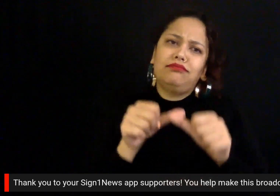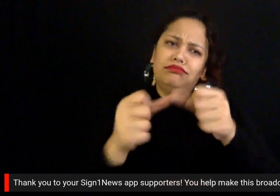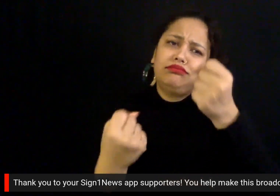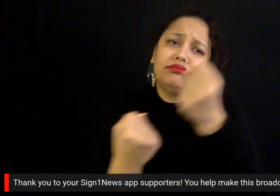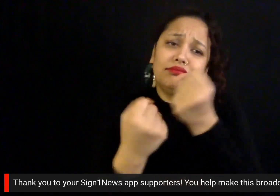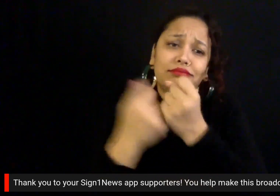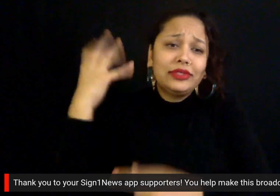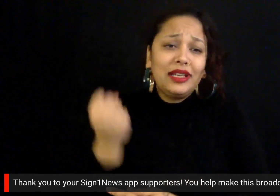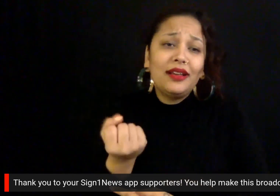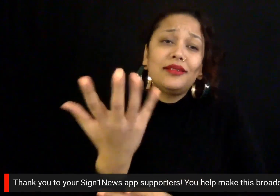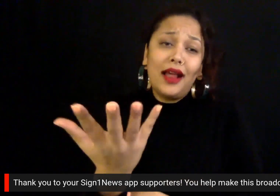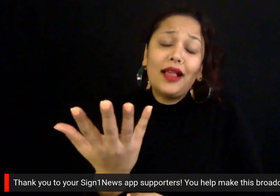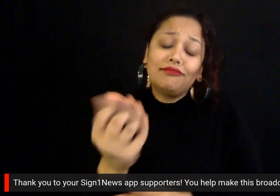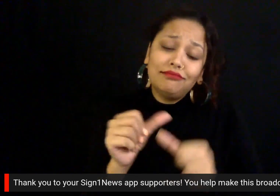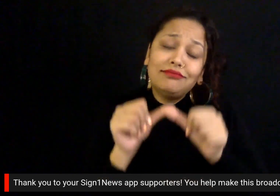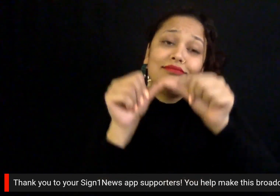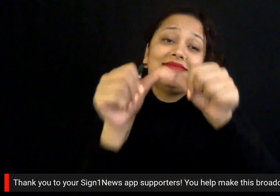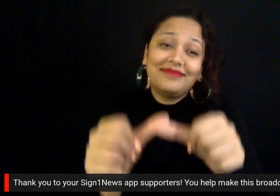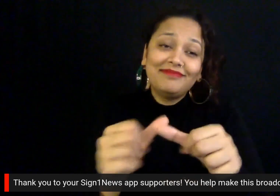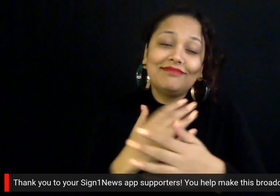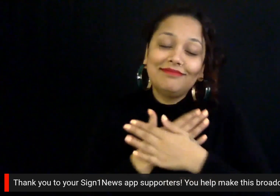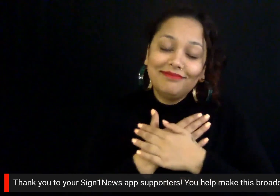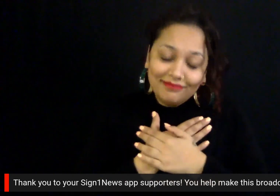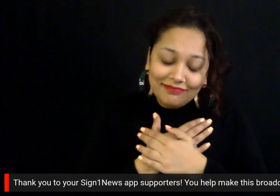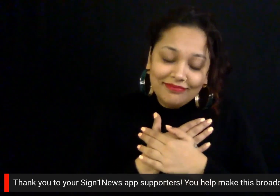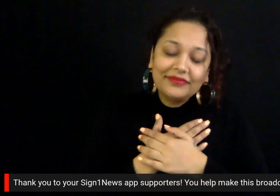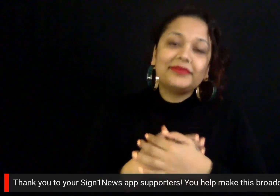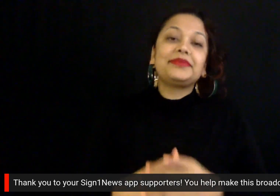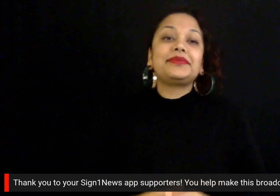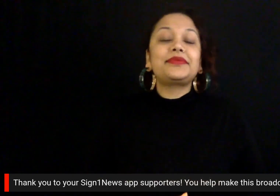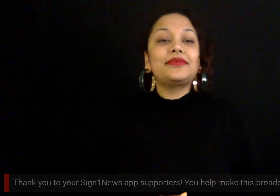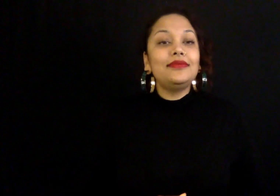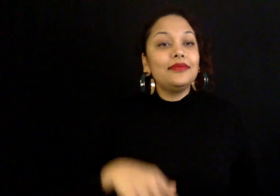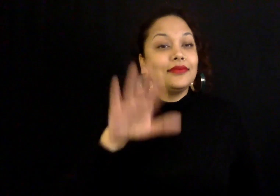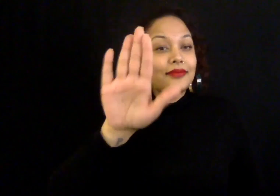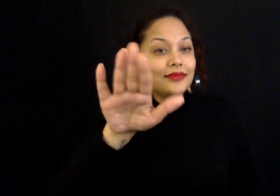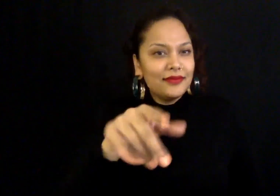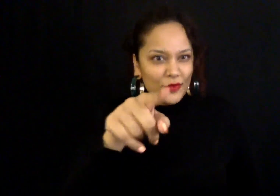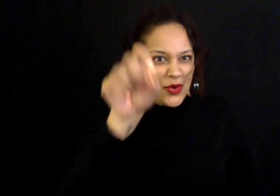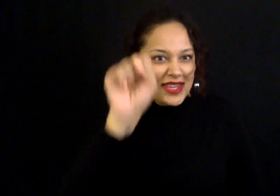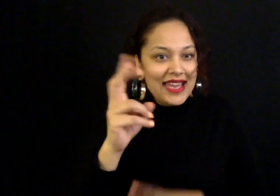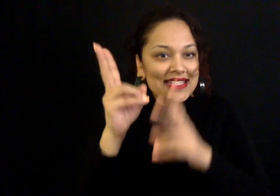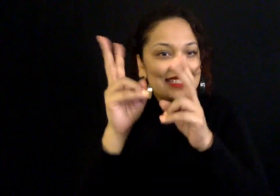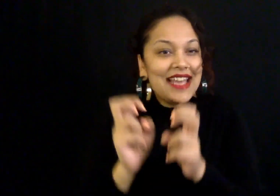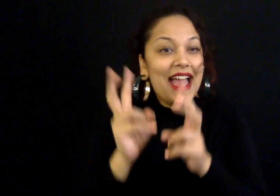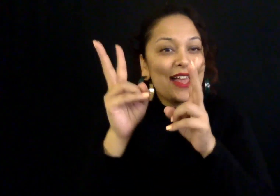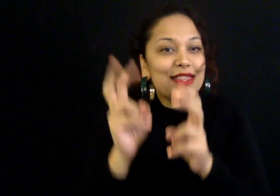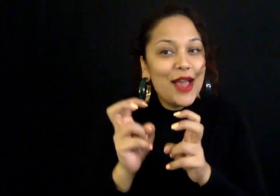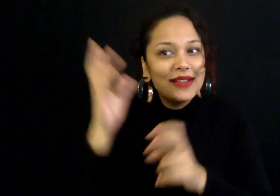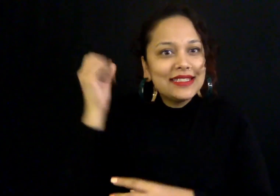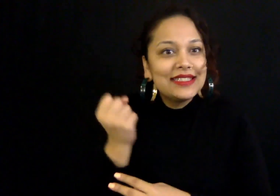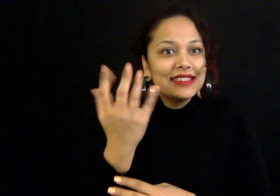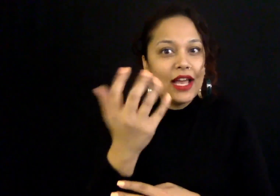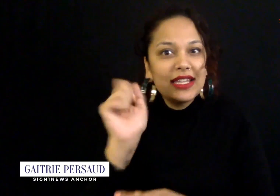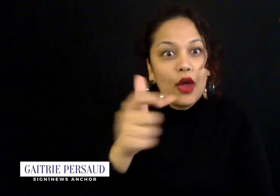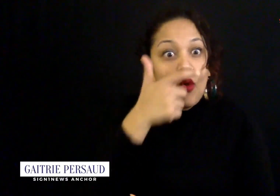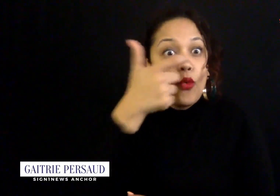to our Sign1News app supporters you help make this broadcast happen you can download the